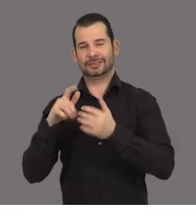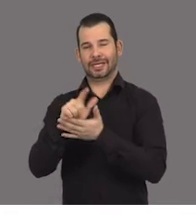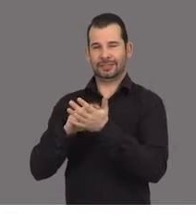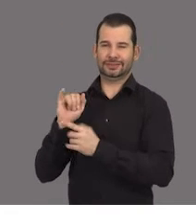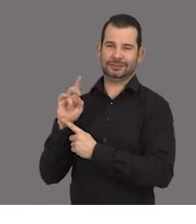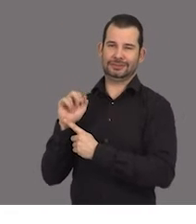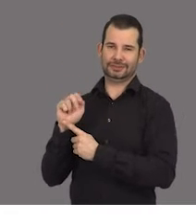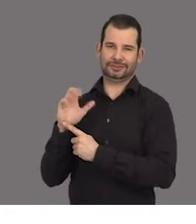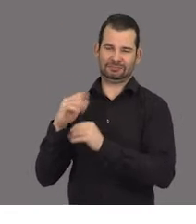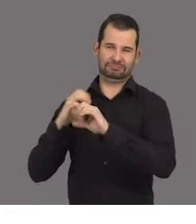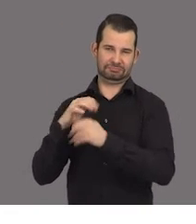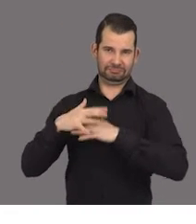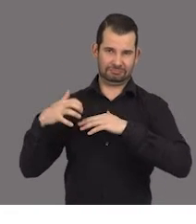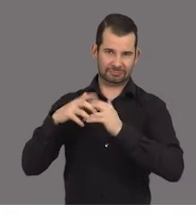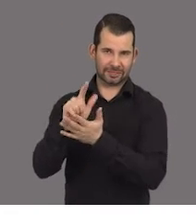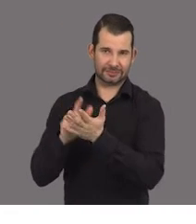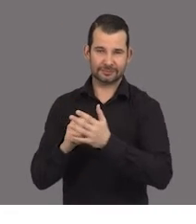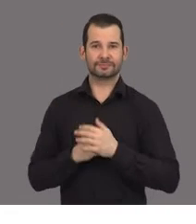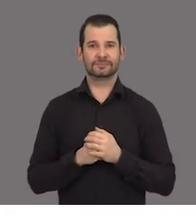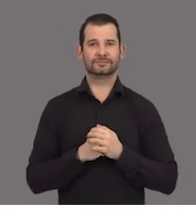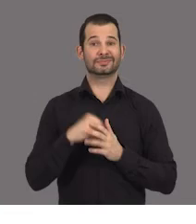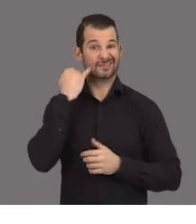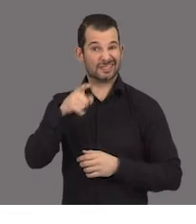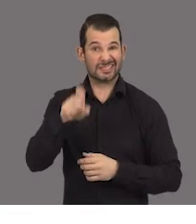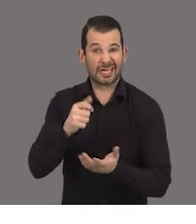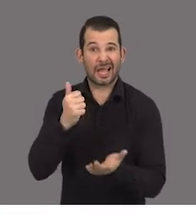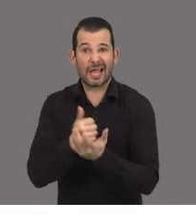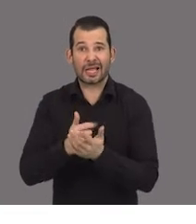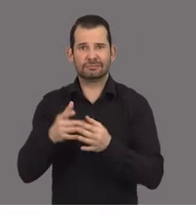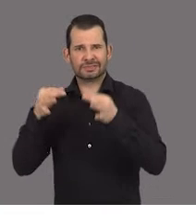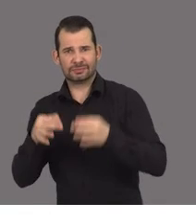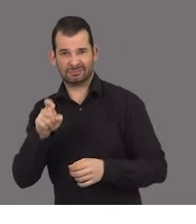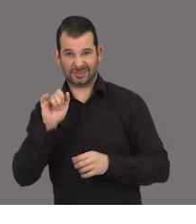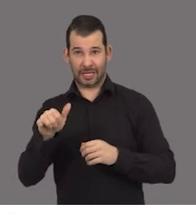If you need help determining if land is on a reserve, visit the